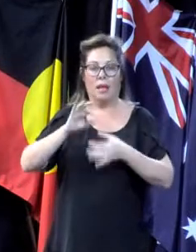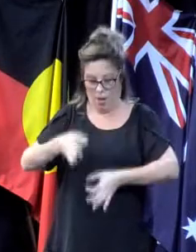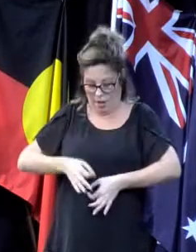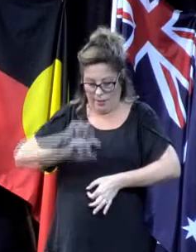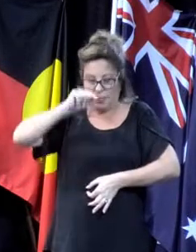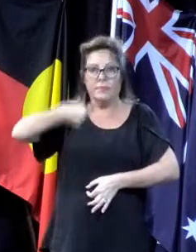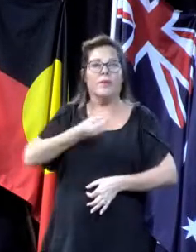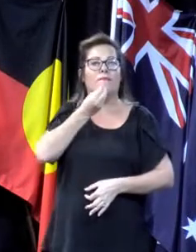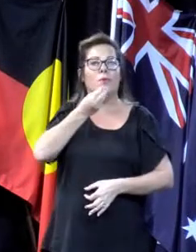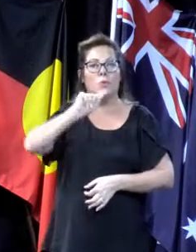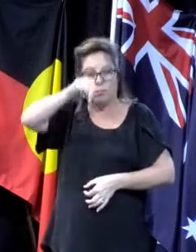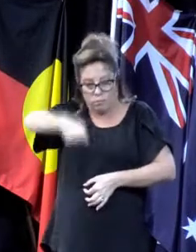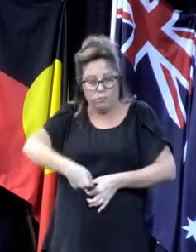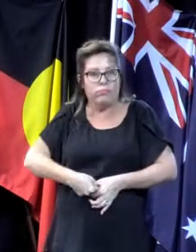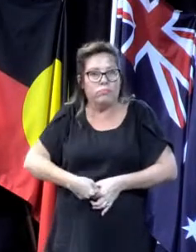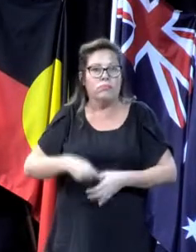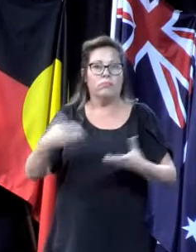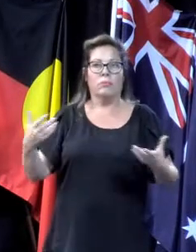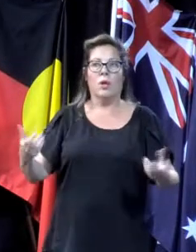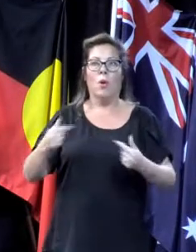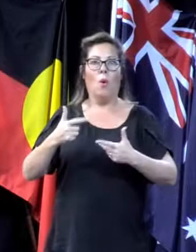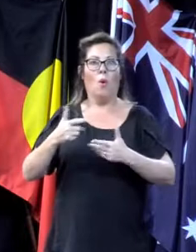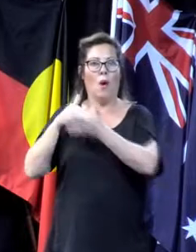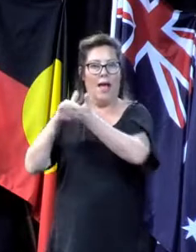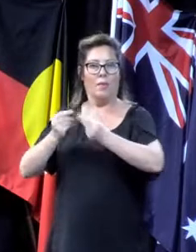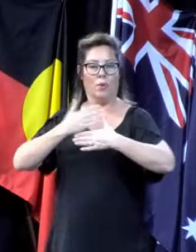venting, catheterization, toileting.